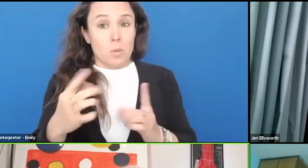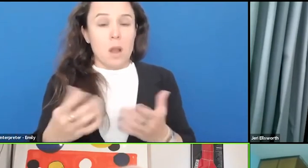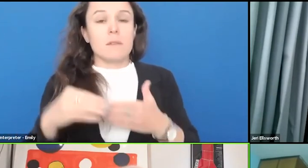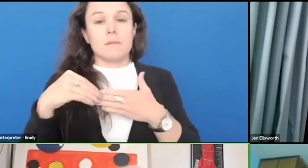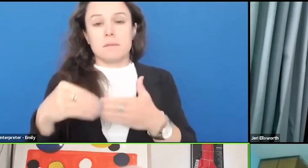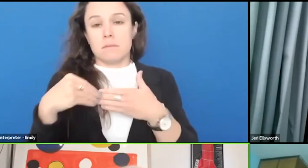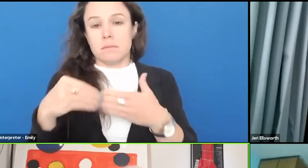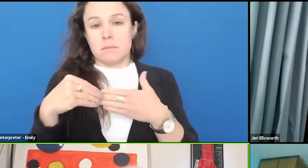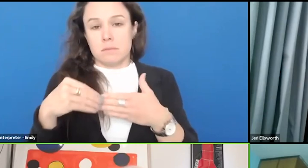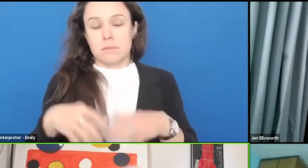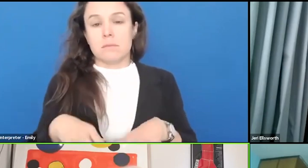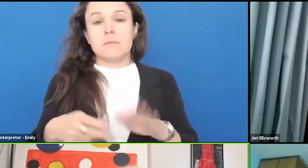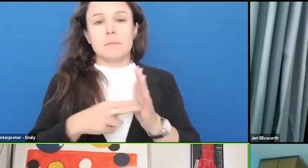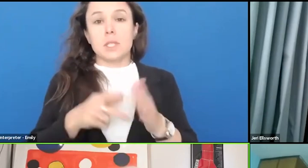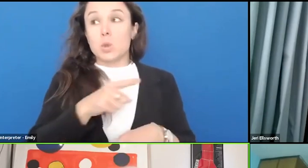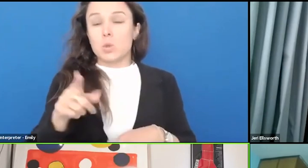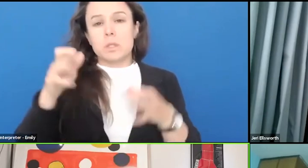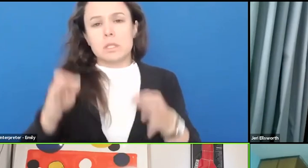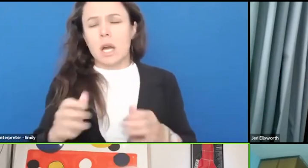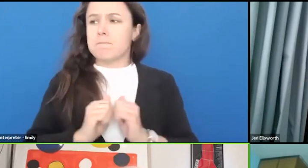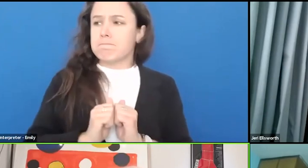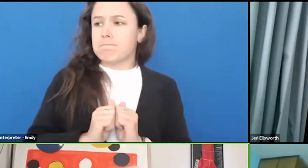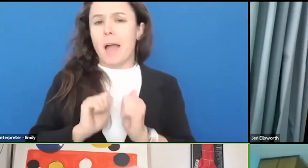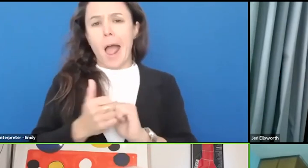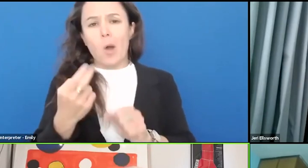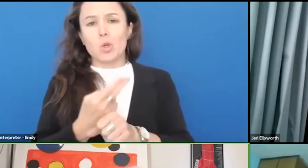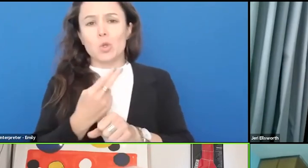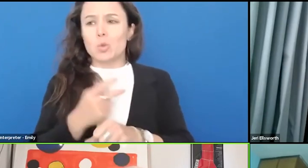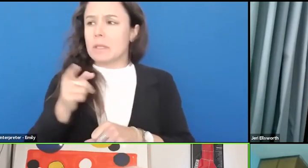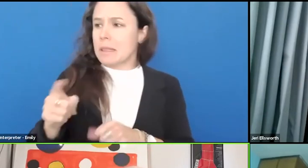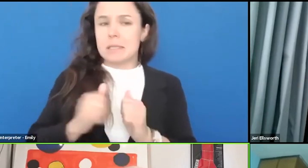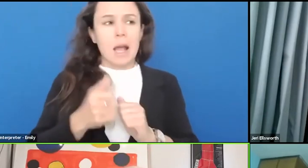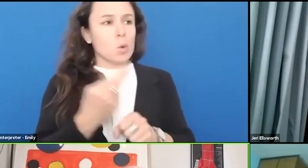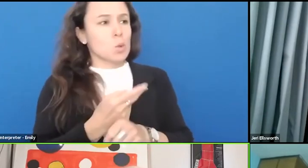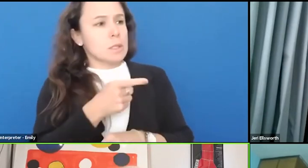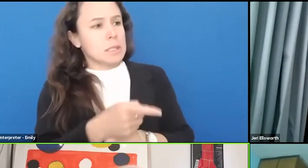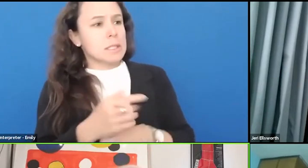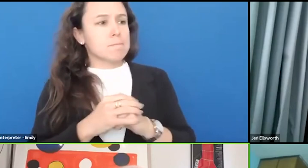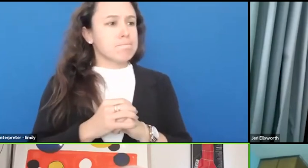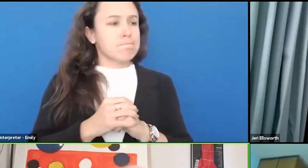to be able to decide how you wish to use each device, and you may have a completely novel use